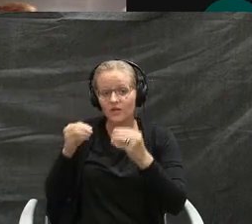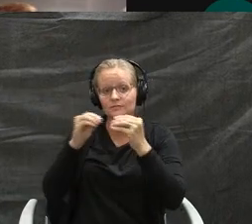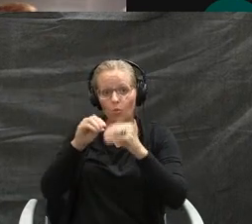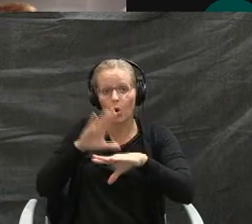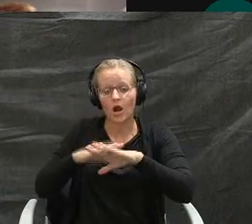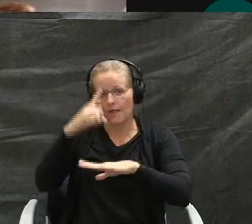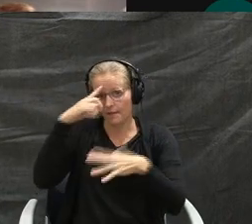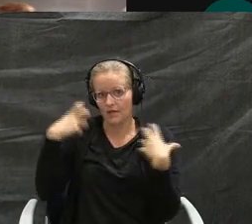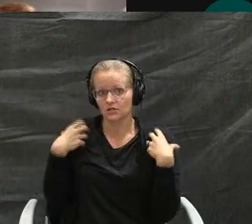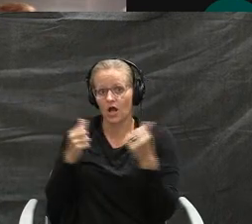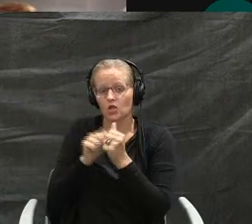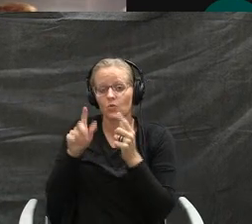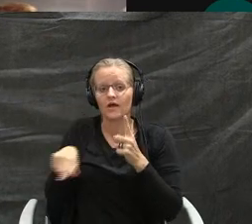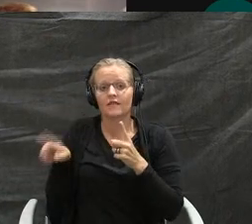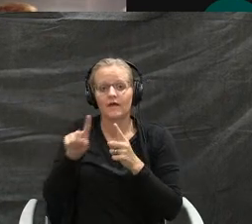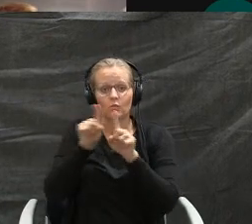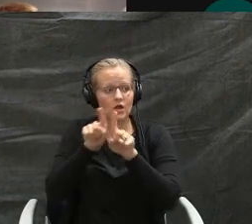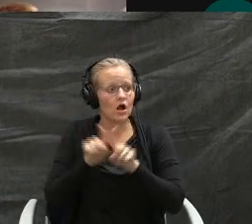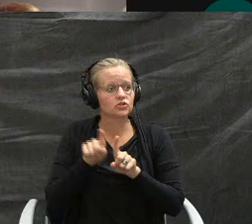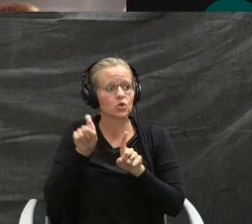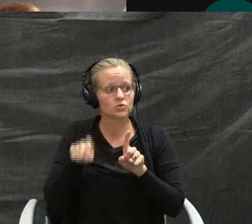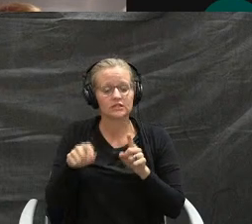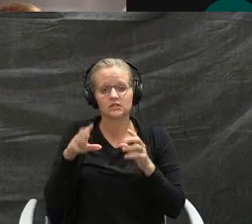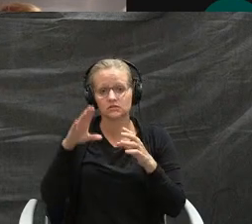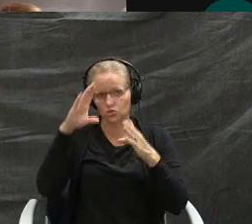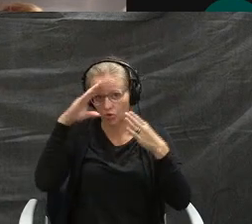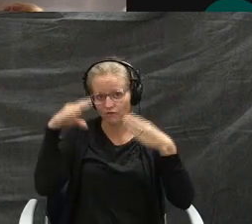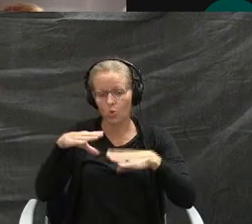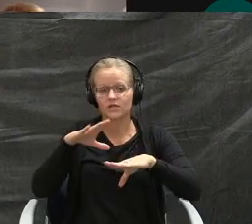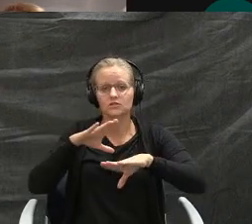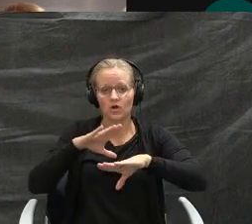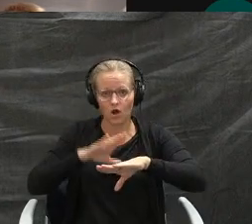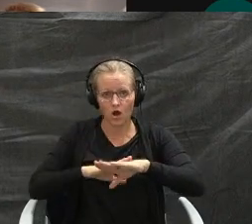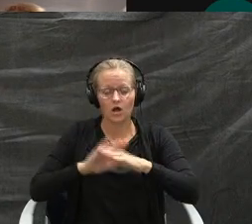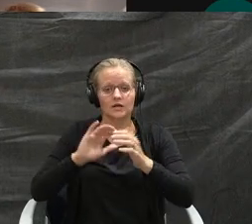just. Sticks and I feel like we have a good balanced plant that